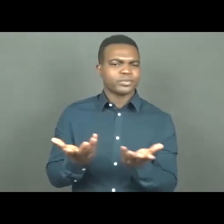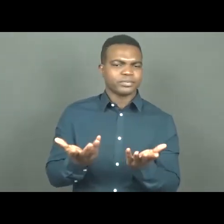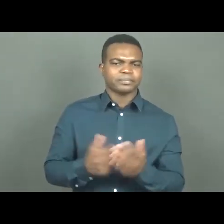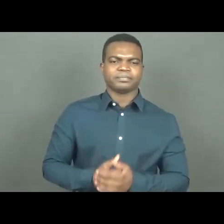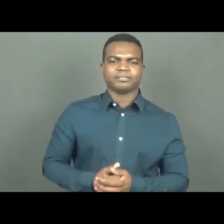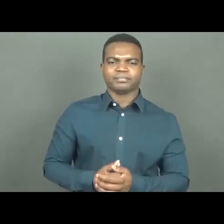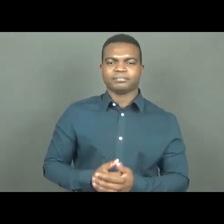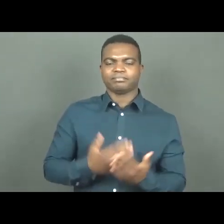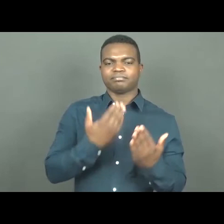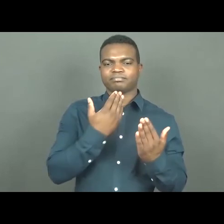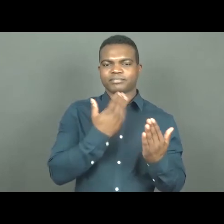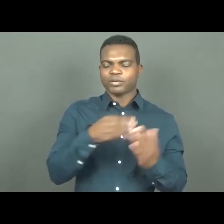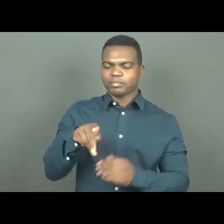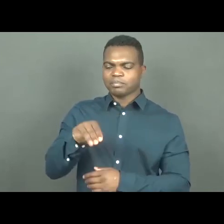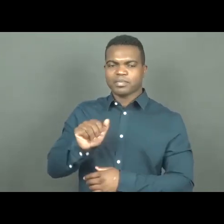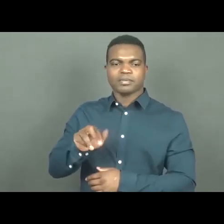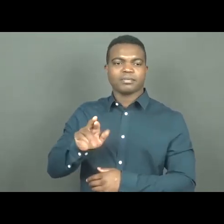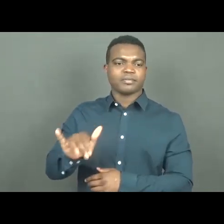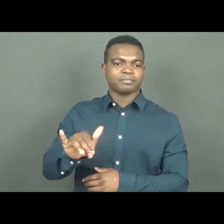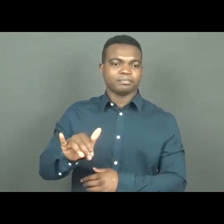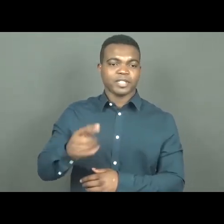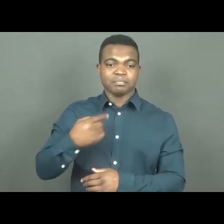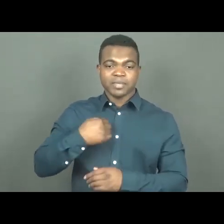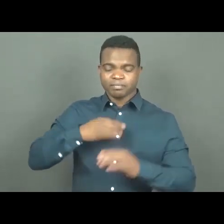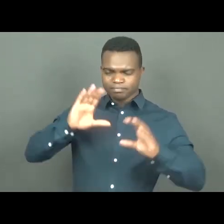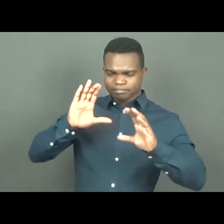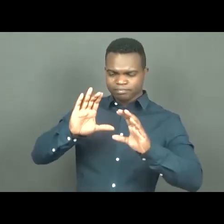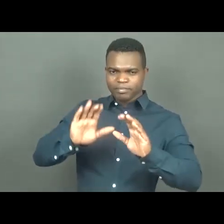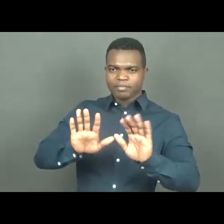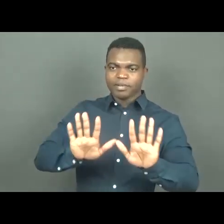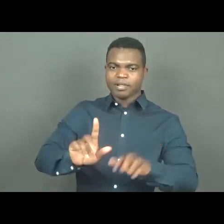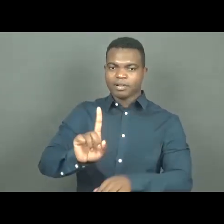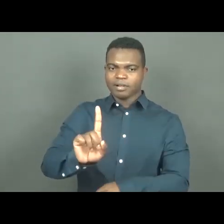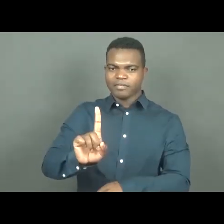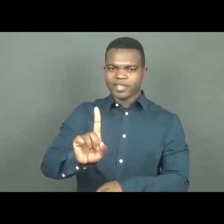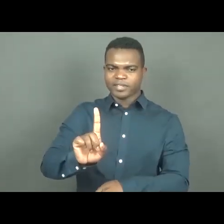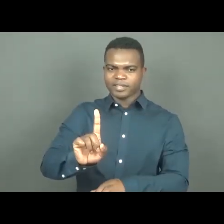from two different angles. First whether they were collecting data on the objectives of their